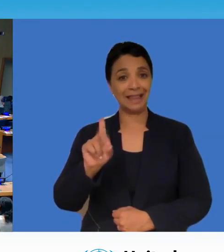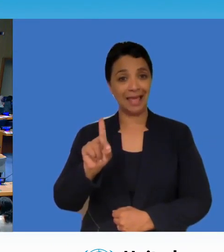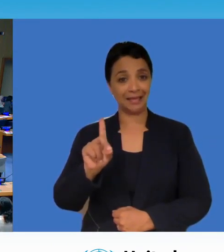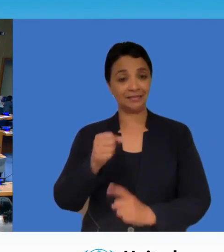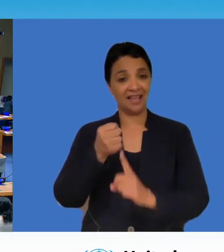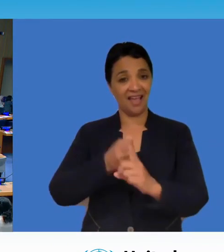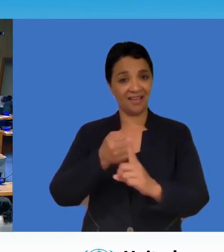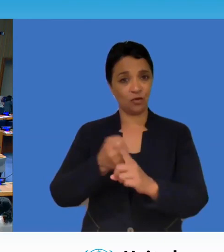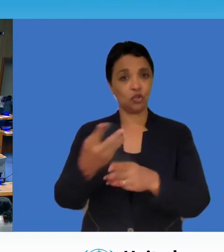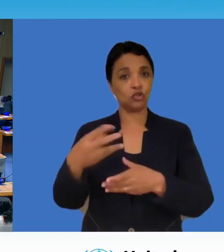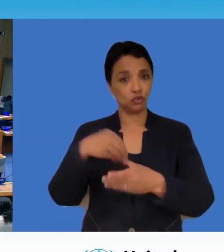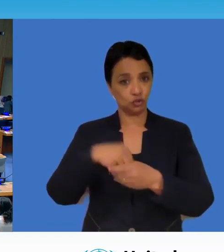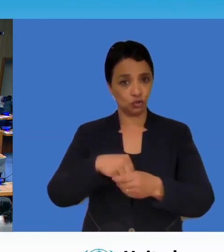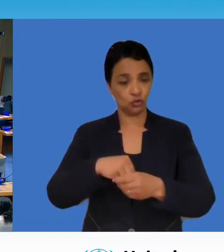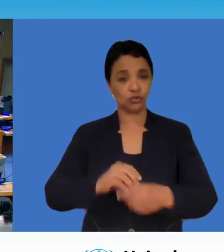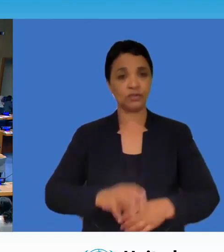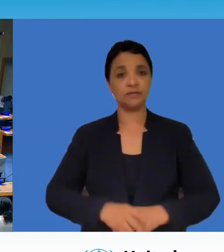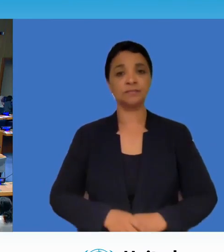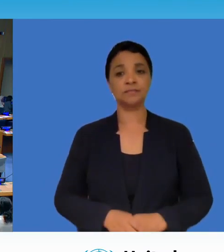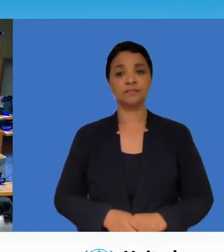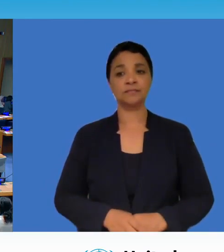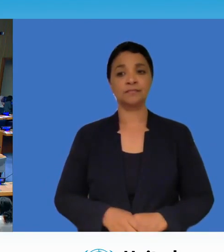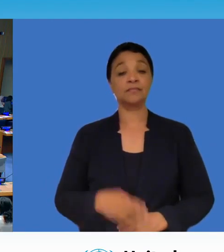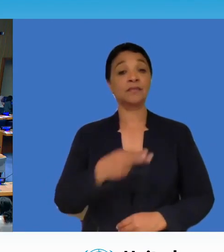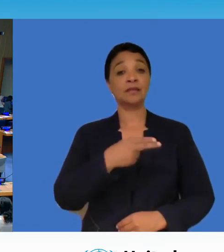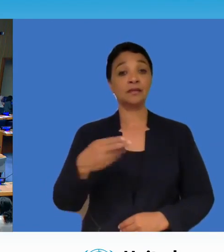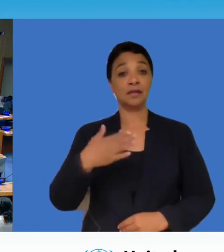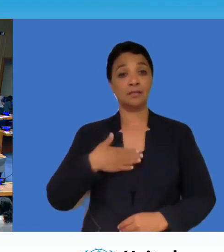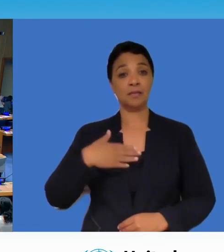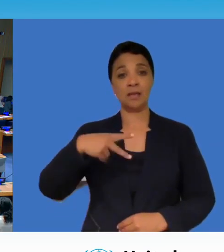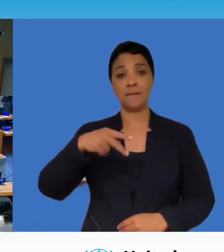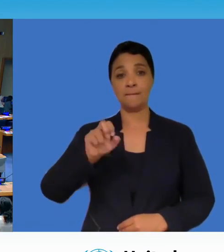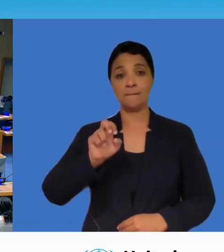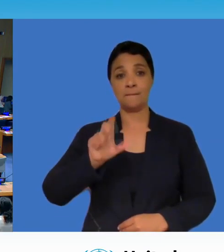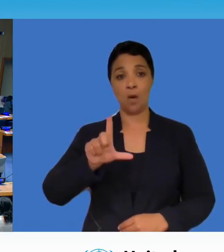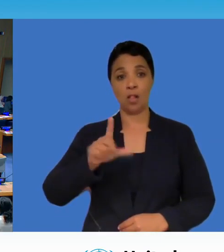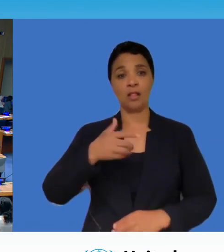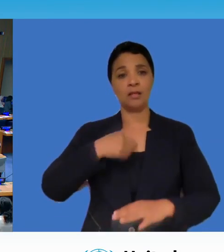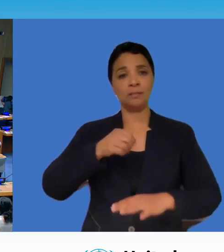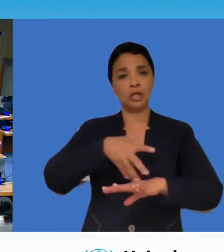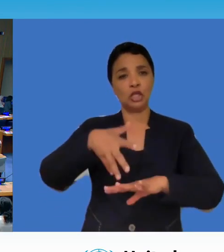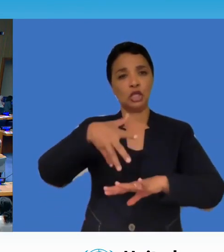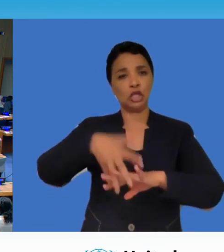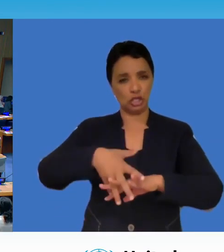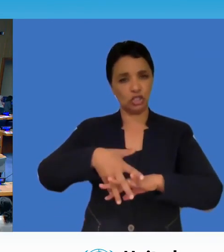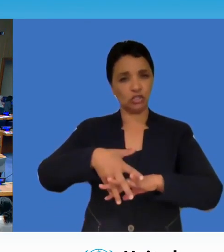Paul calcott an indigenous person with disability and Community Elder from Australia Queensland